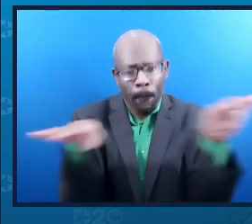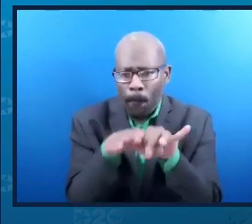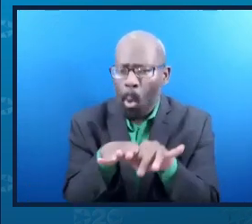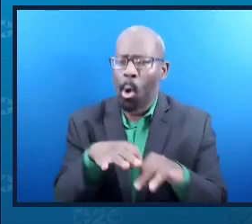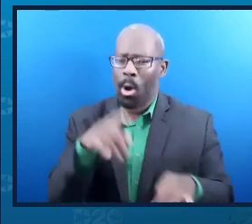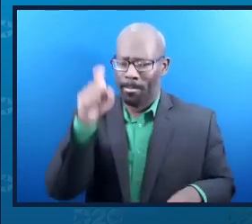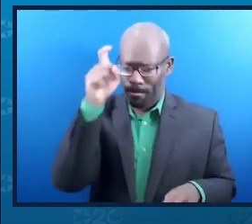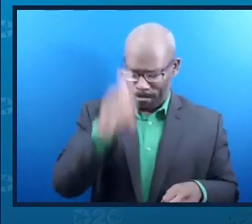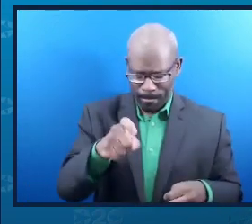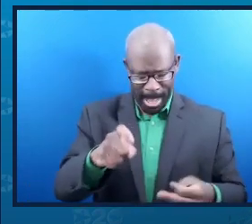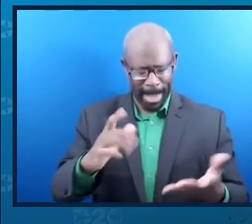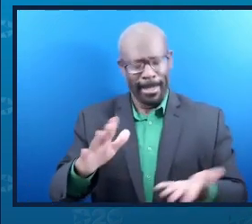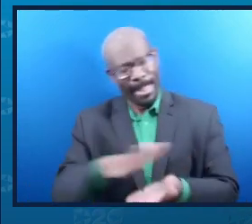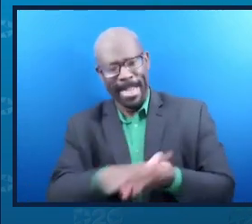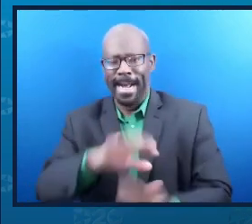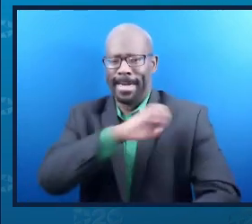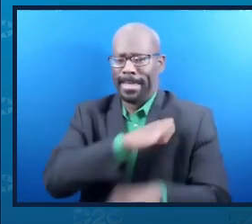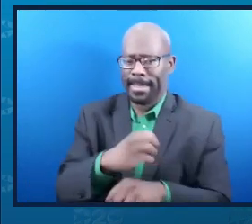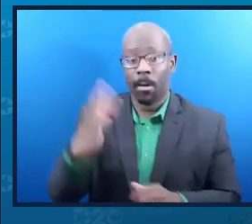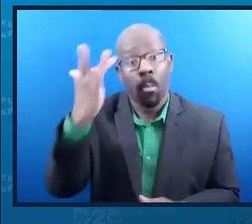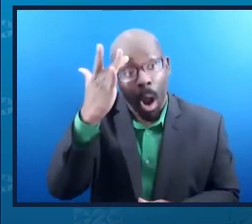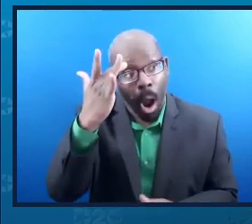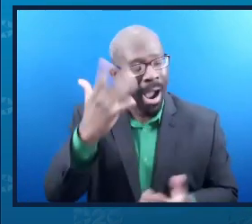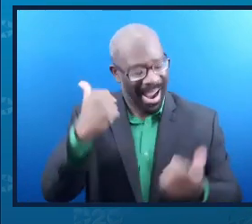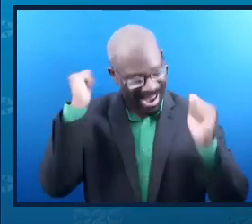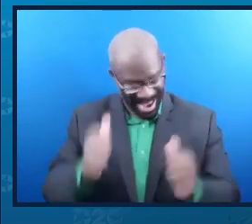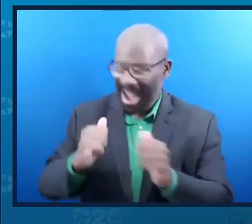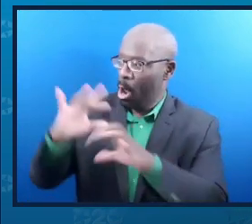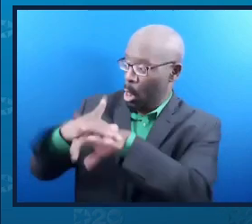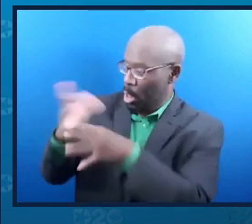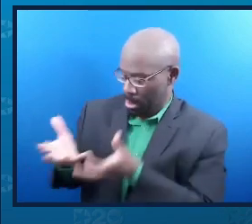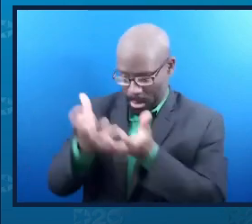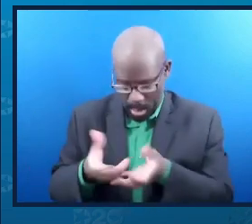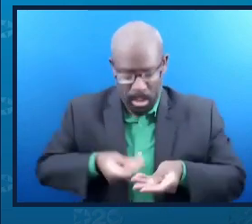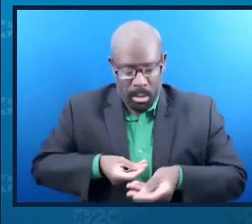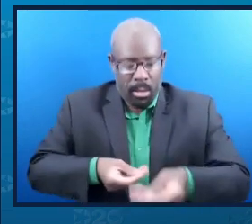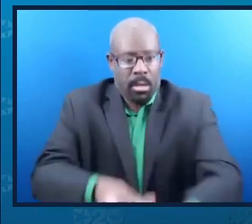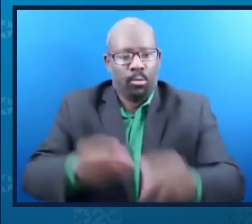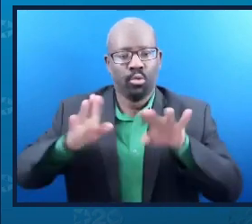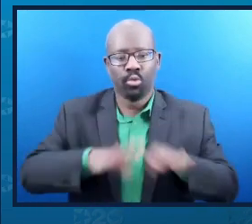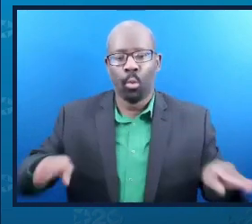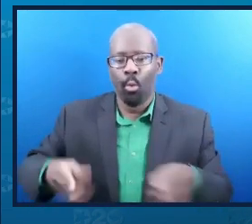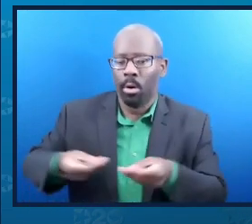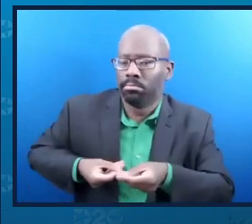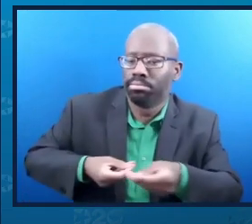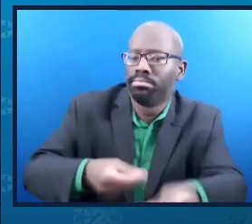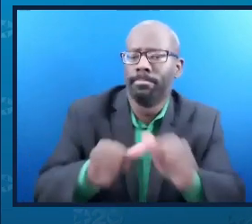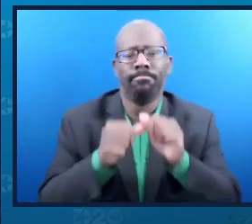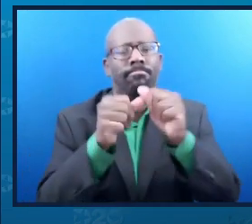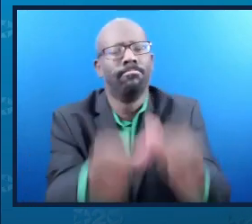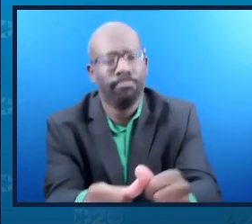POLICIES SO WE CAN GIVE OUR CHILDREN, MY CHILDREN, YOUR CHILDREN, A PLANET THAT CAN SUSTAIN.